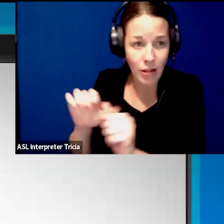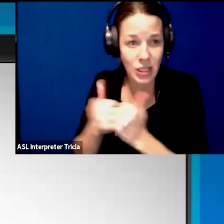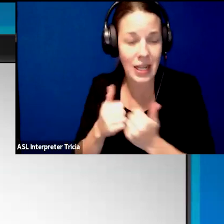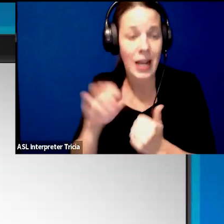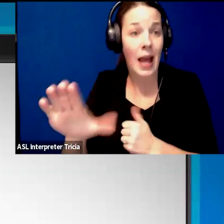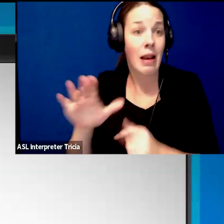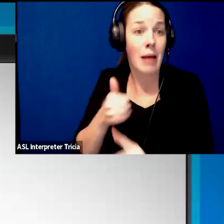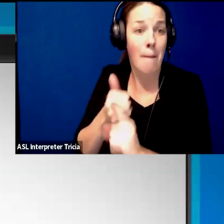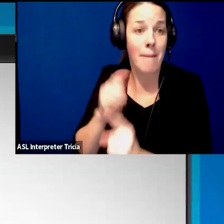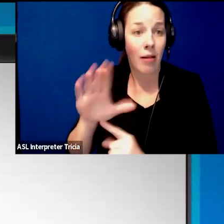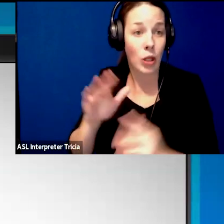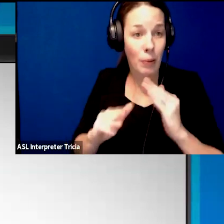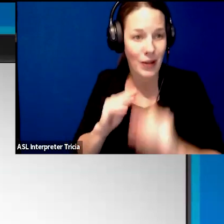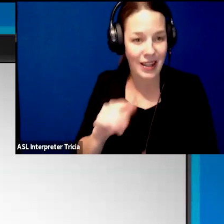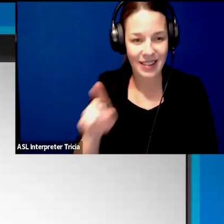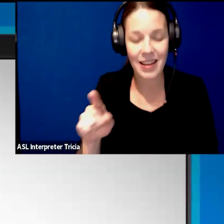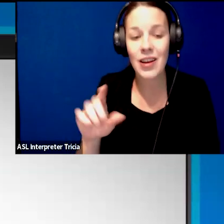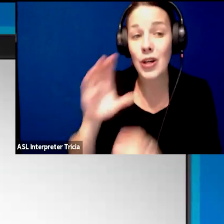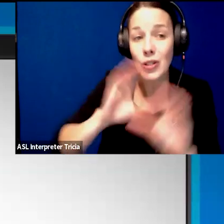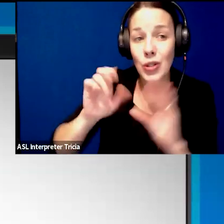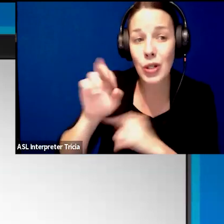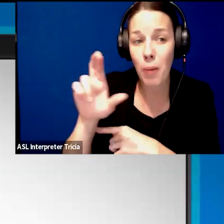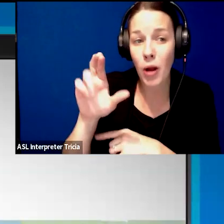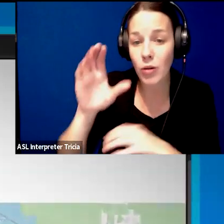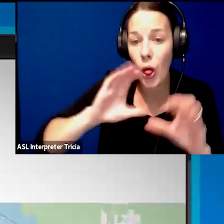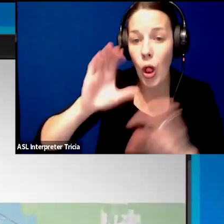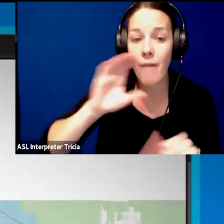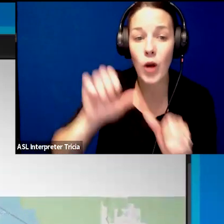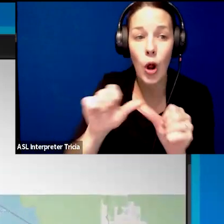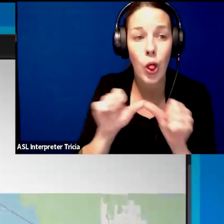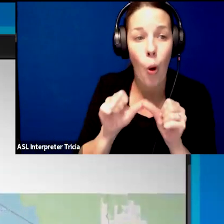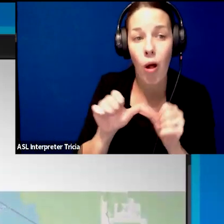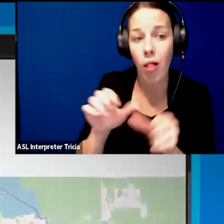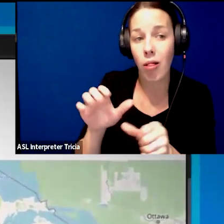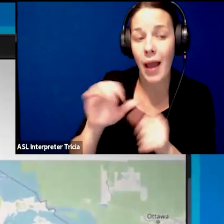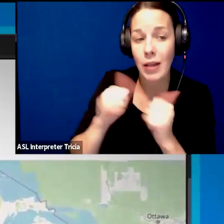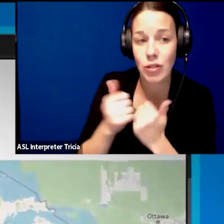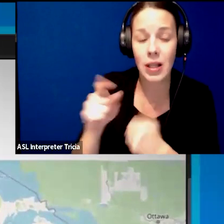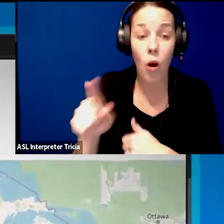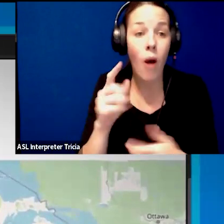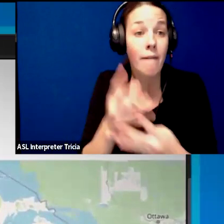Use the search bar to look for a local arts agency, or filter your search by state.